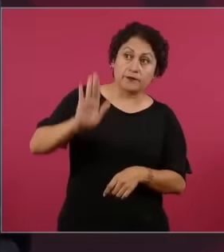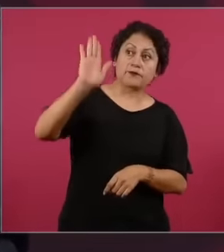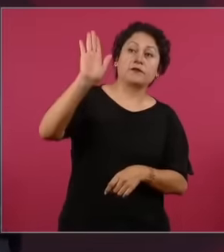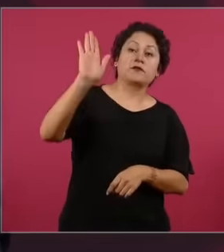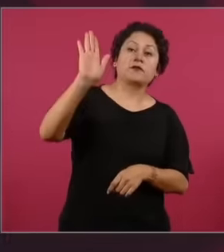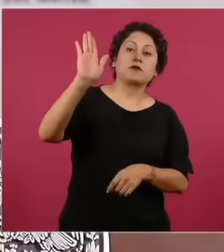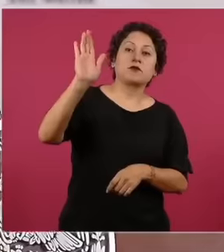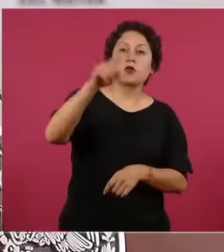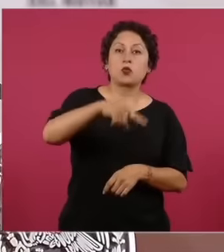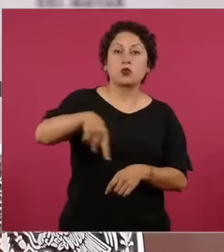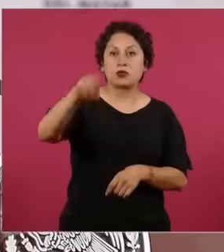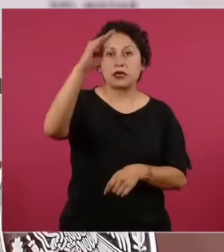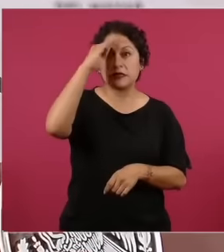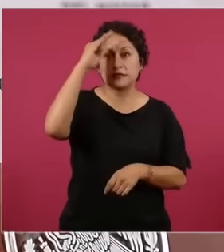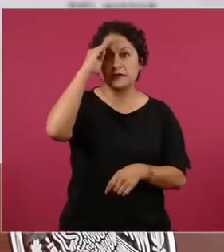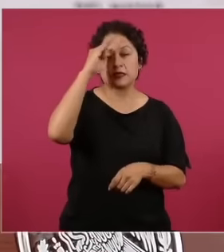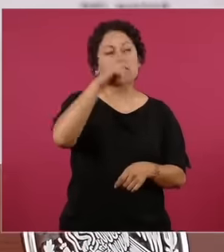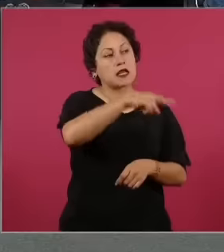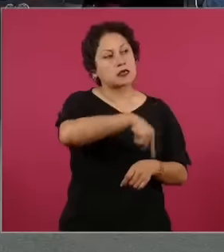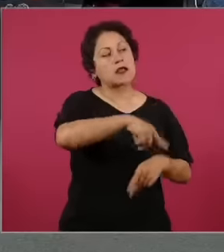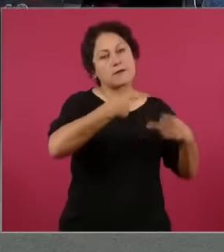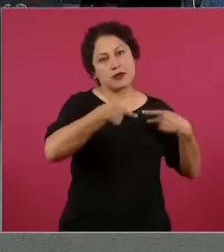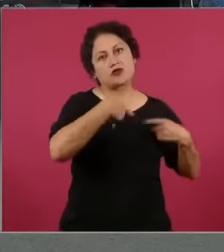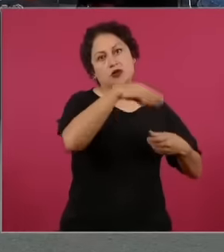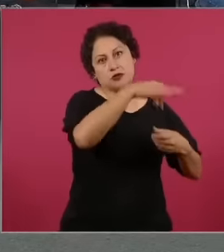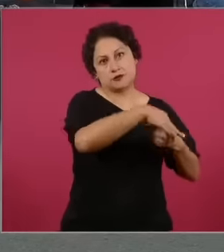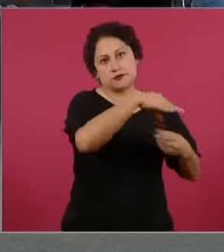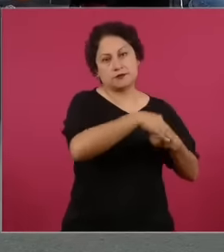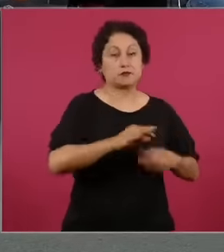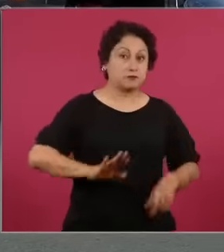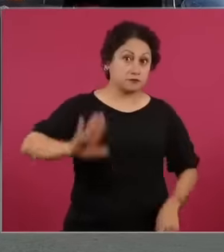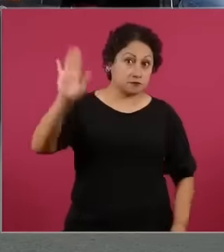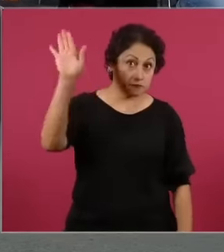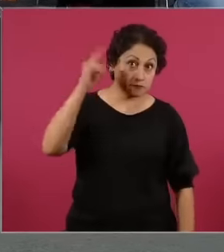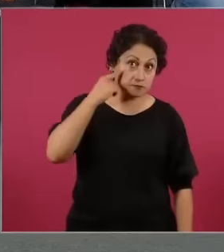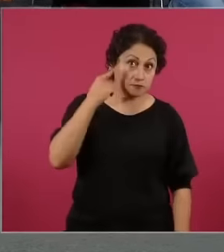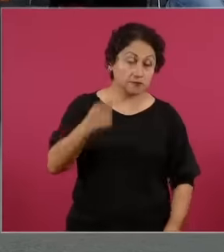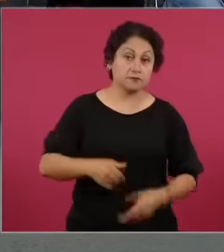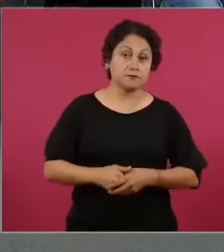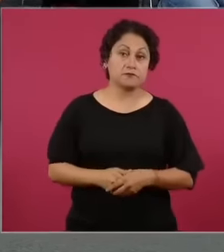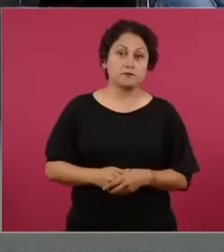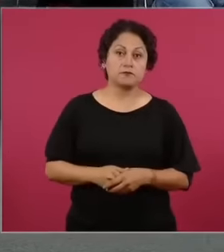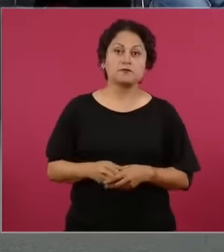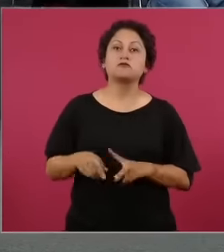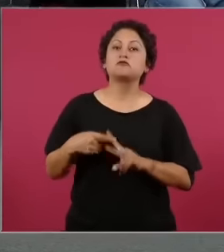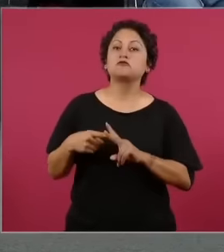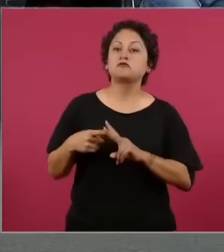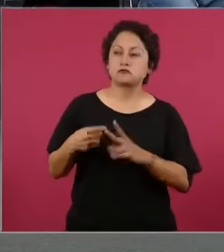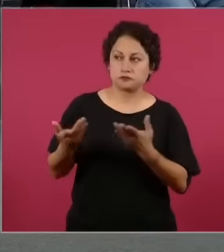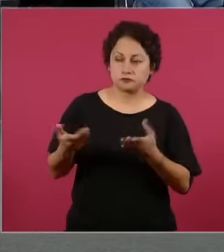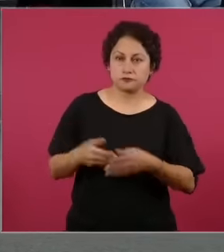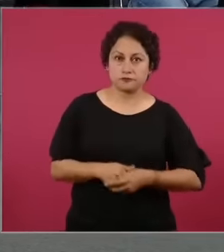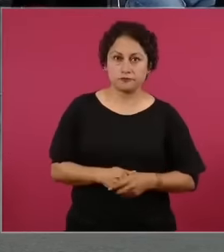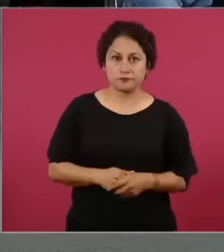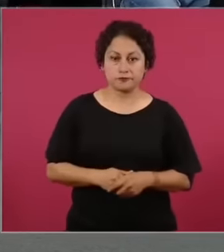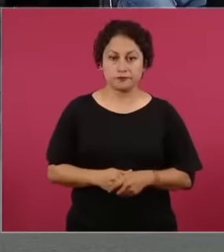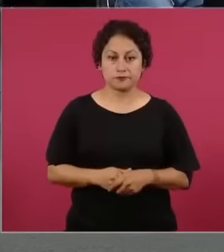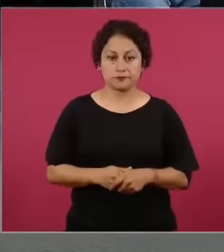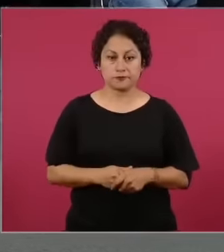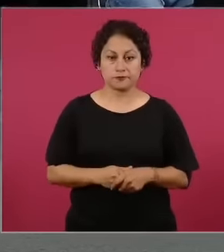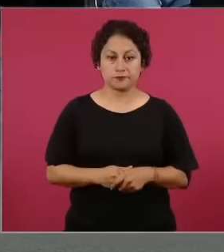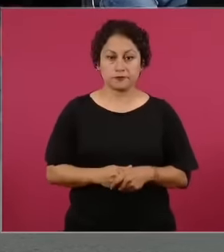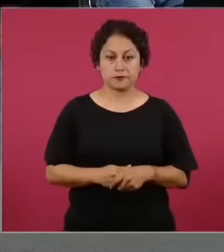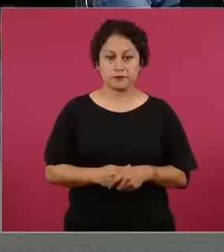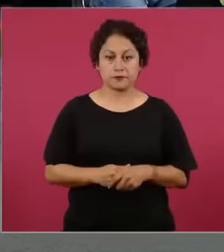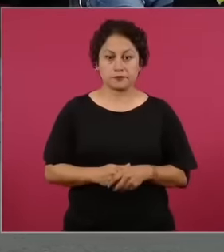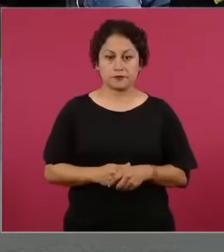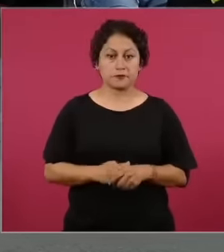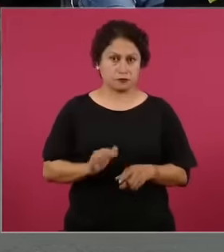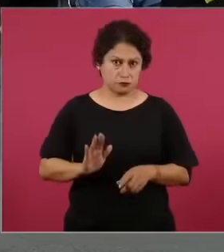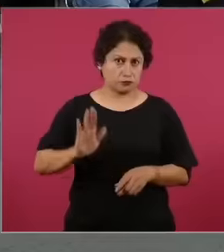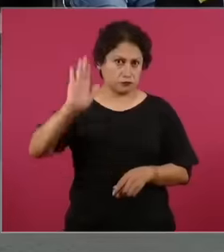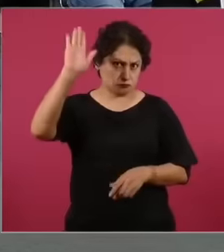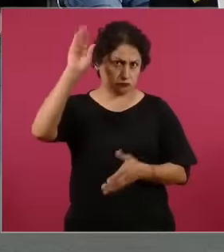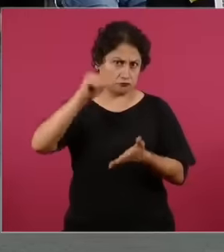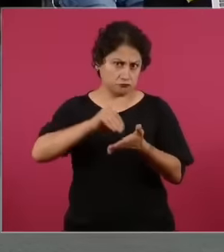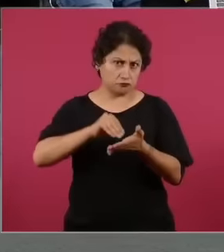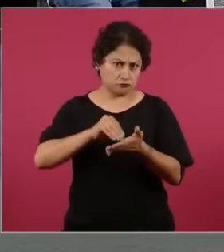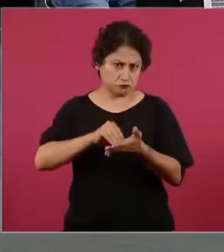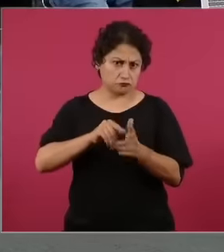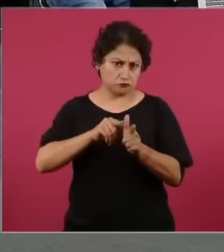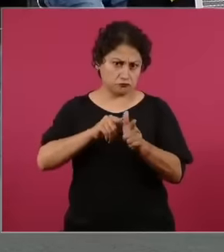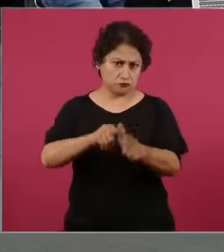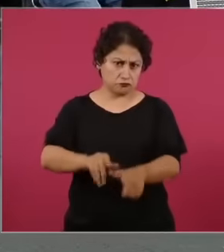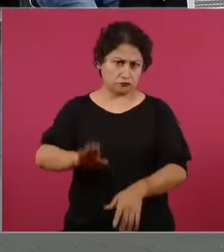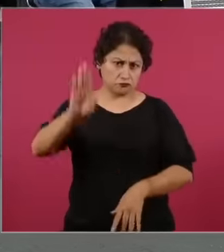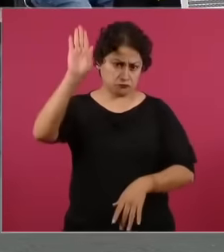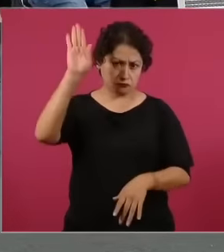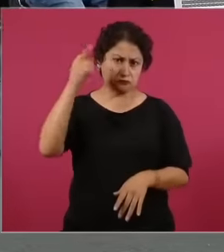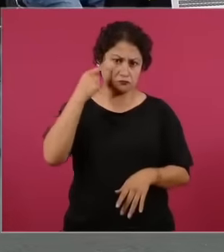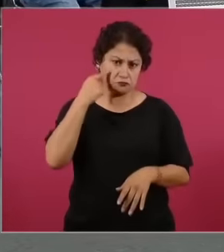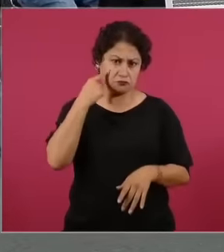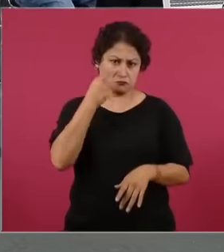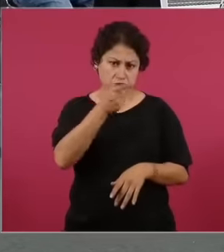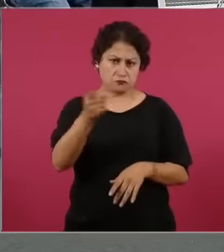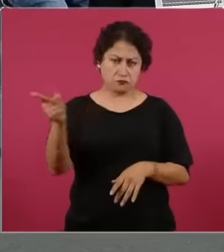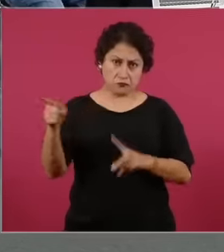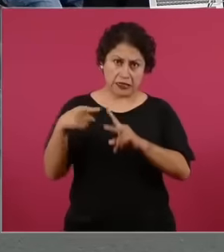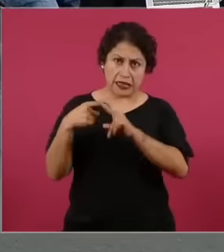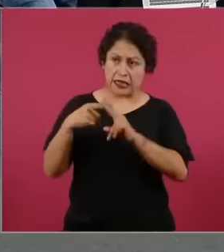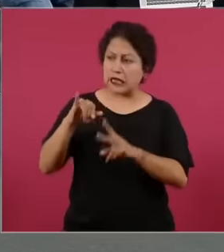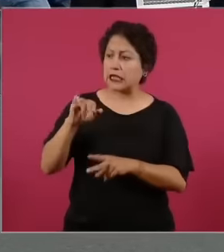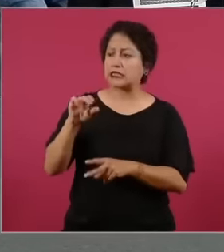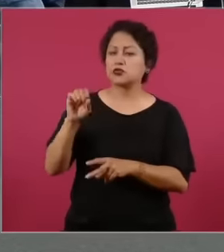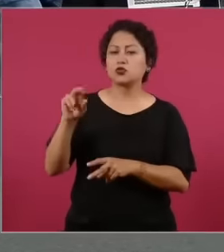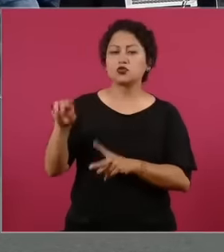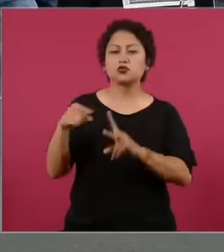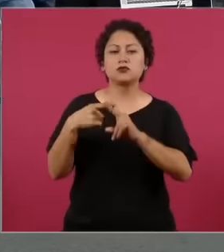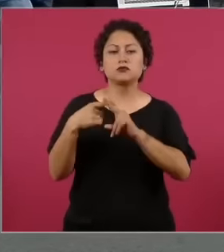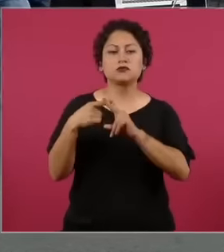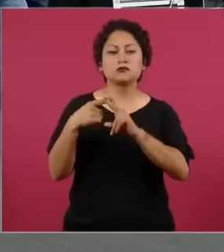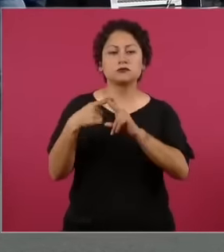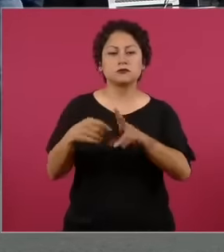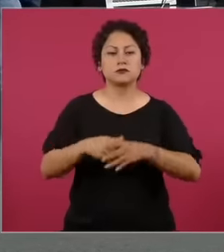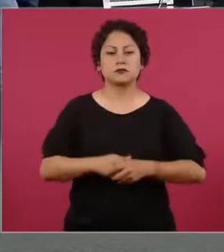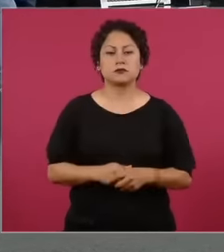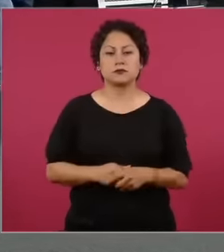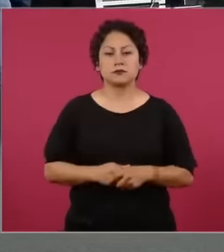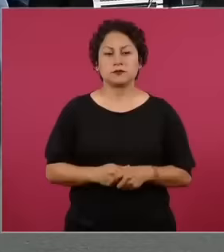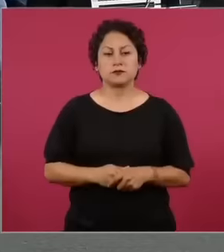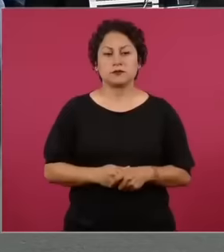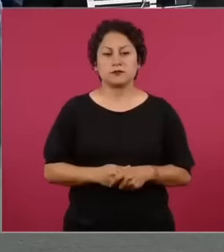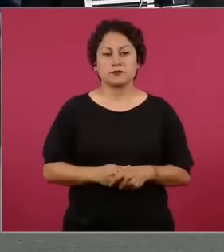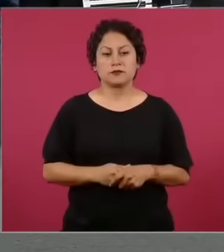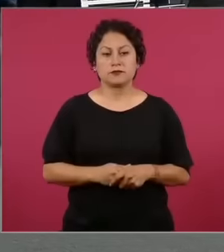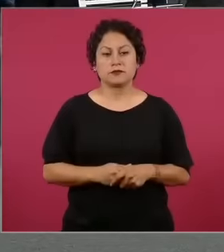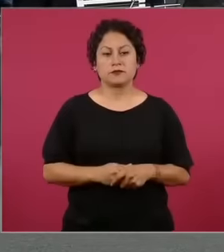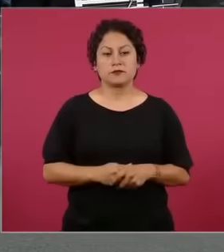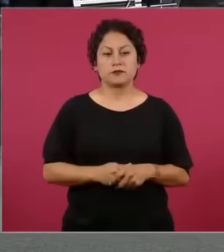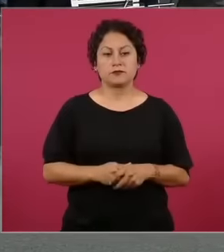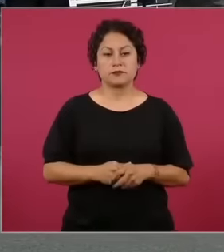it is better that the people choose them. Let's count, don't keep it. Up, tell him. Ah Jesus, this